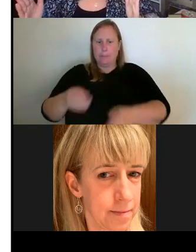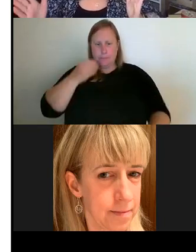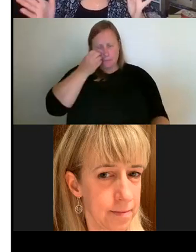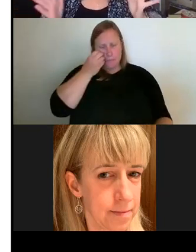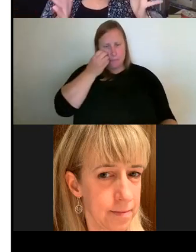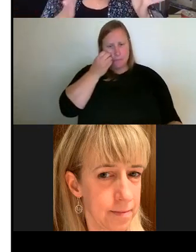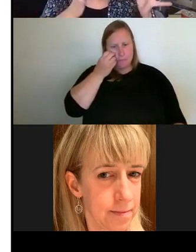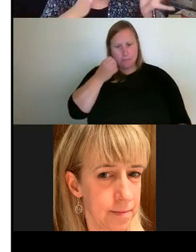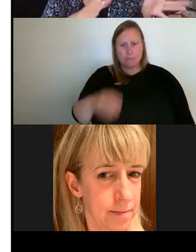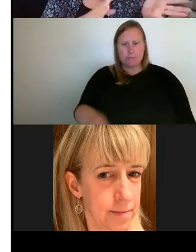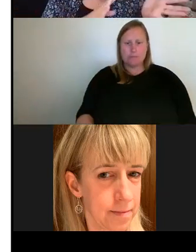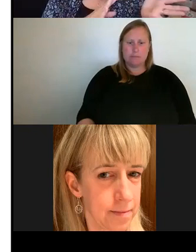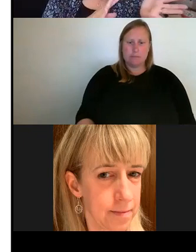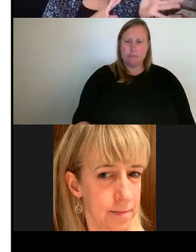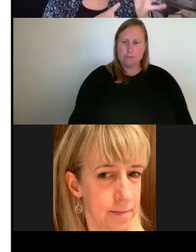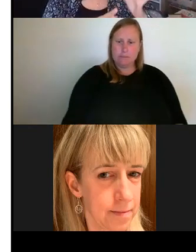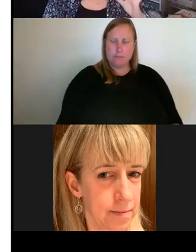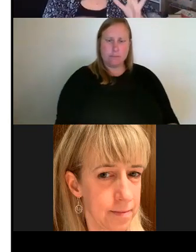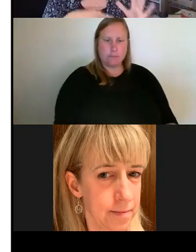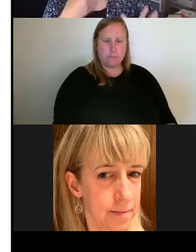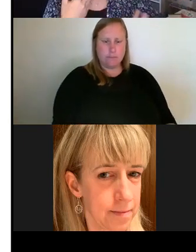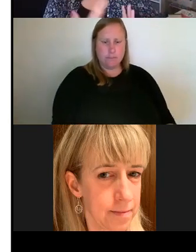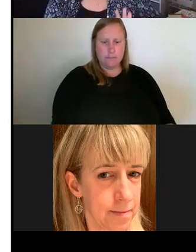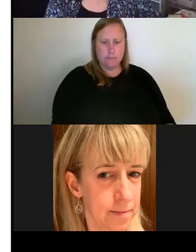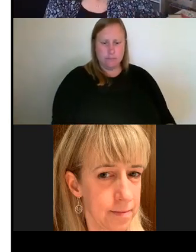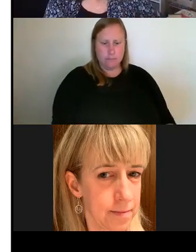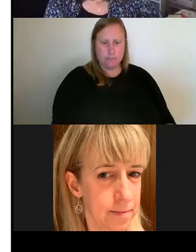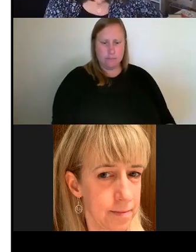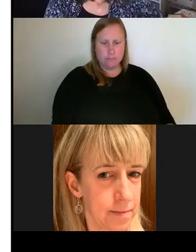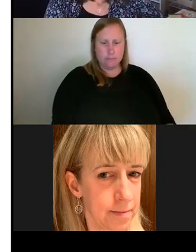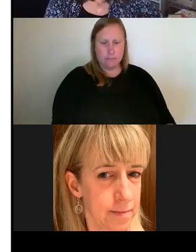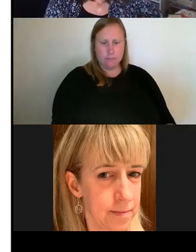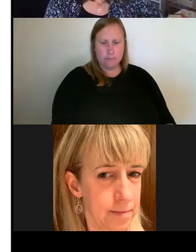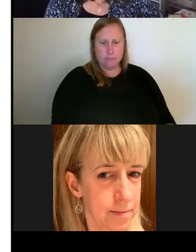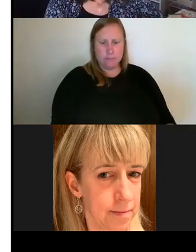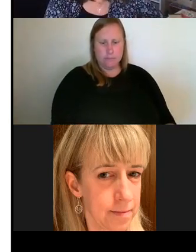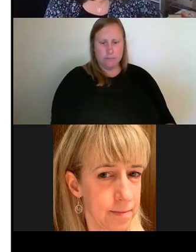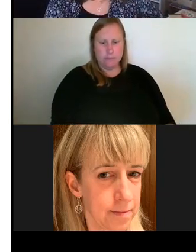As we look in chat, I am seeing, again, a combination of both.